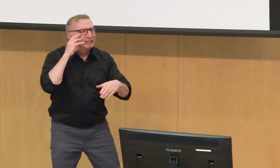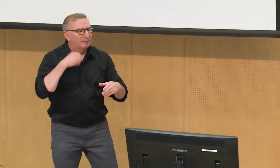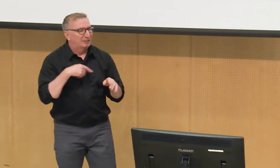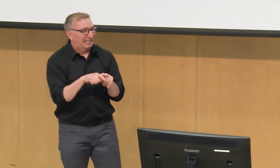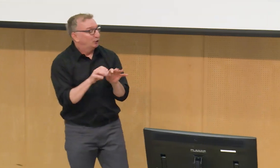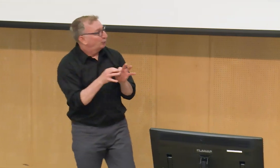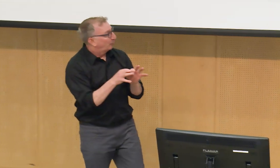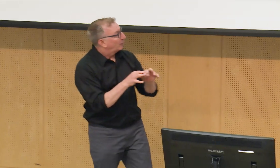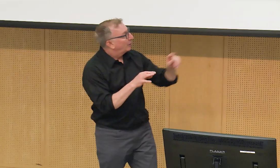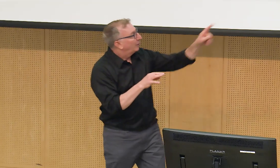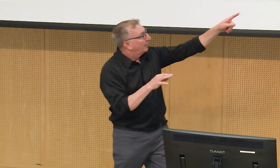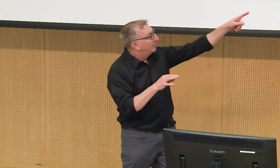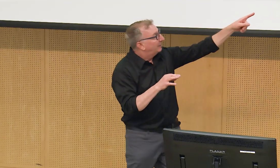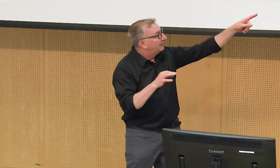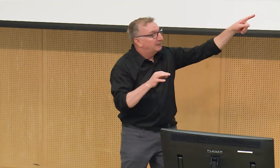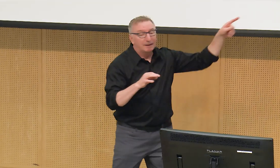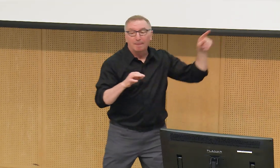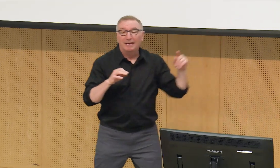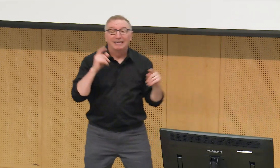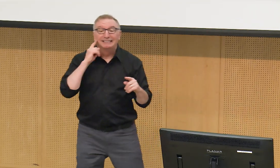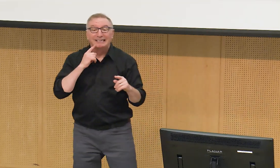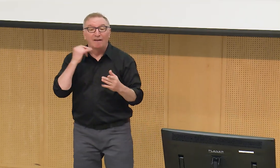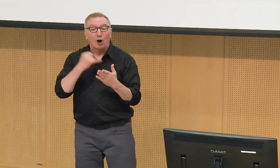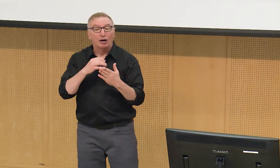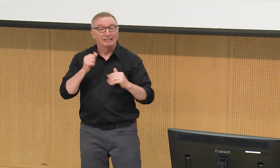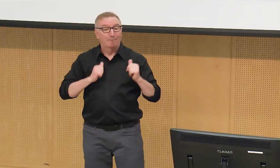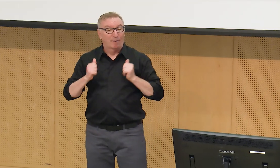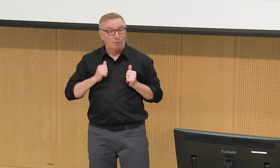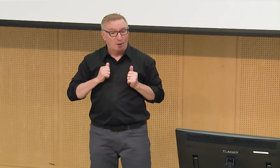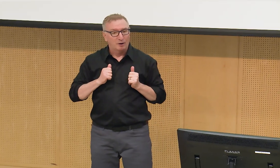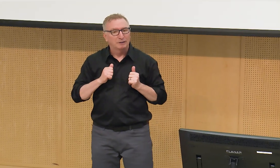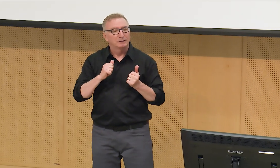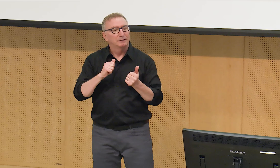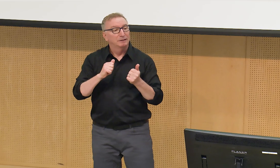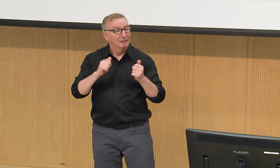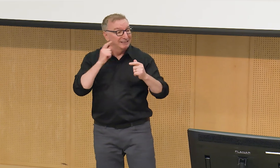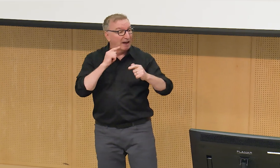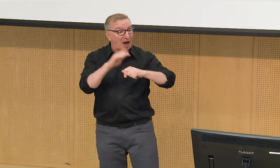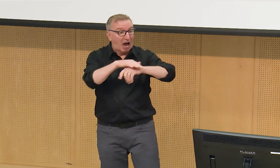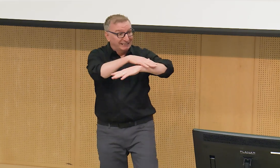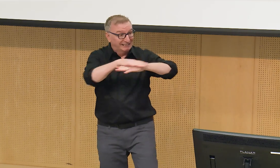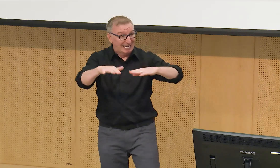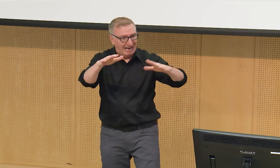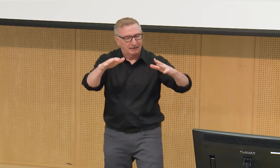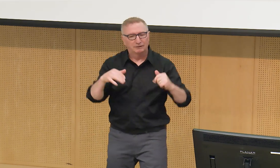These are some of my early experiences as an interpreter. We had Deaf artists, performers on stage,